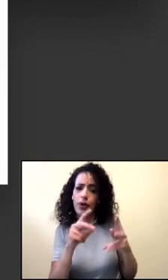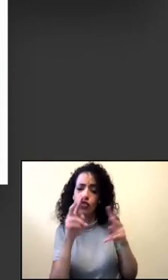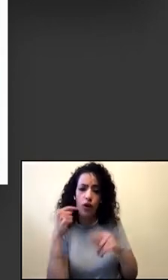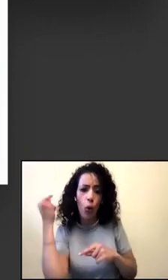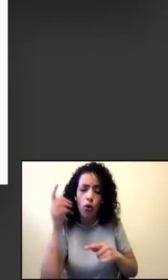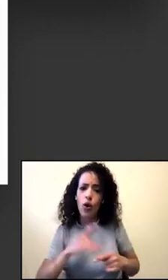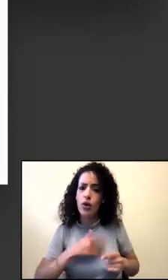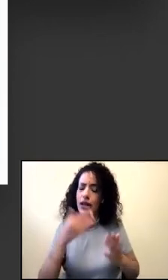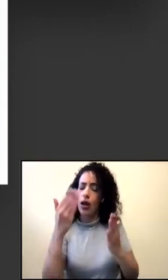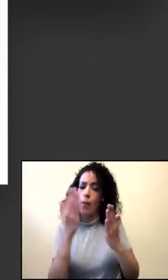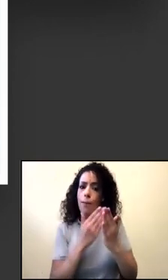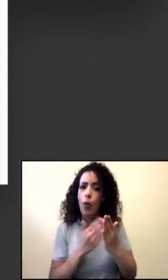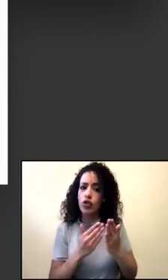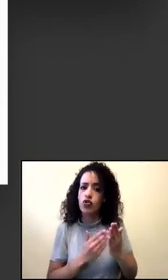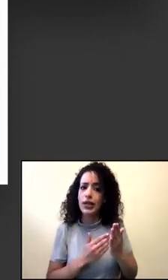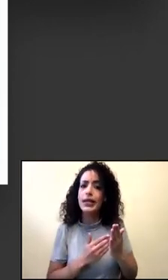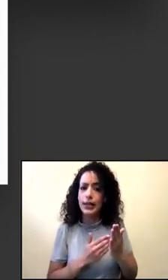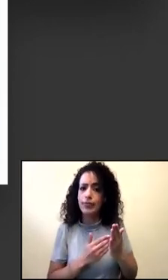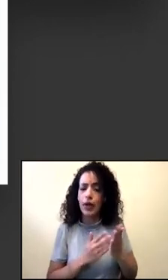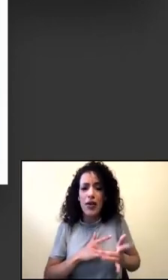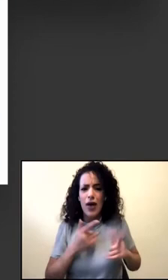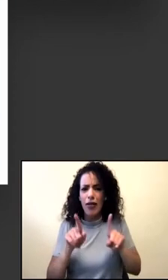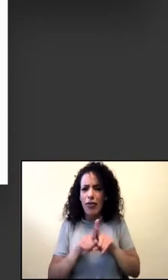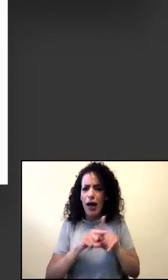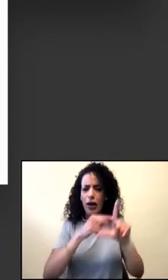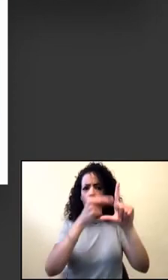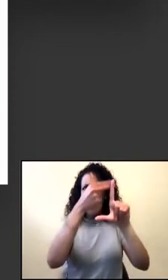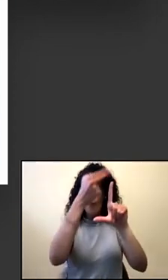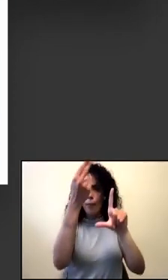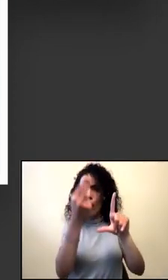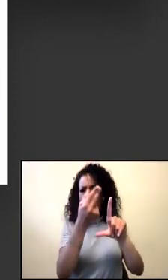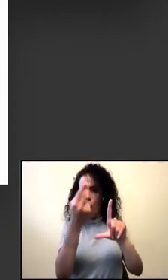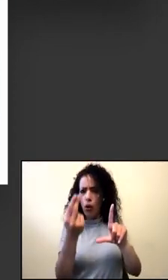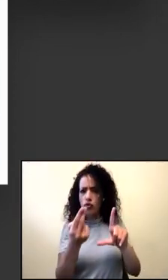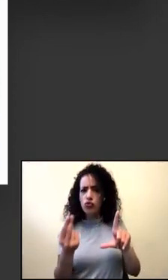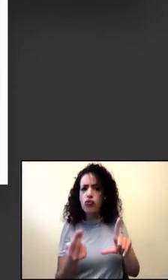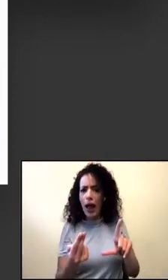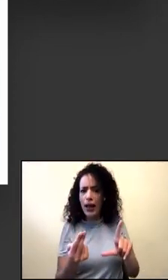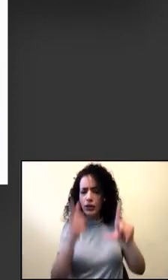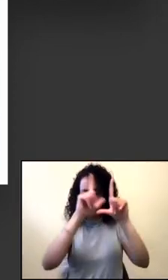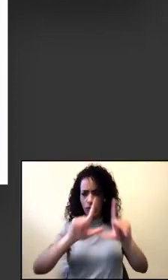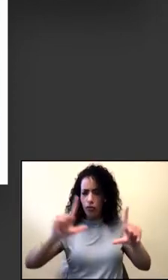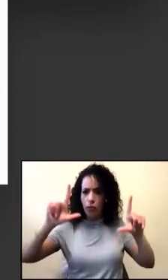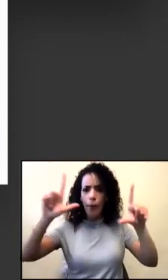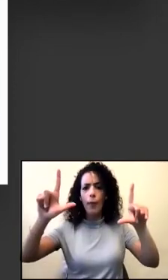like a portrait in a way. But we wanted, it was important to put it in a soundscape and we felt,